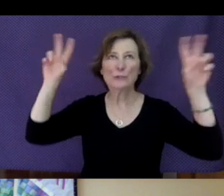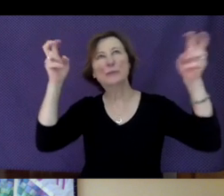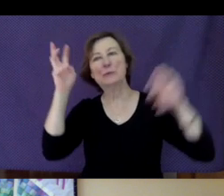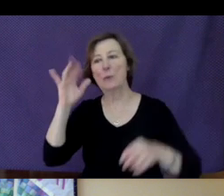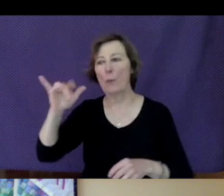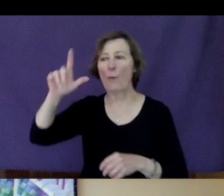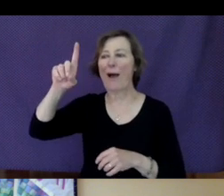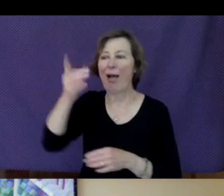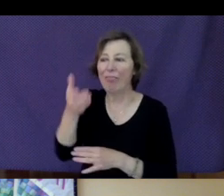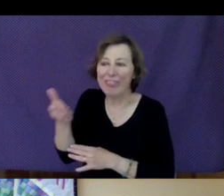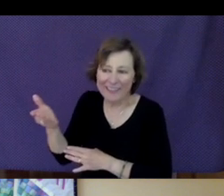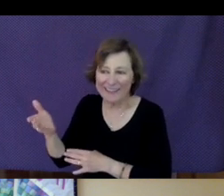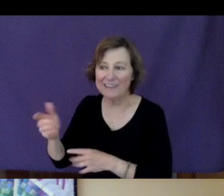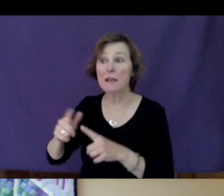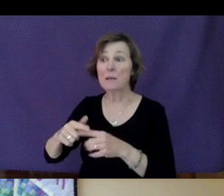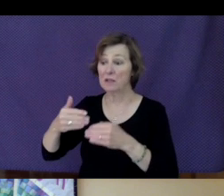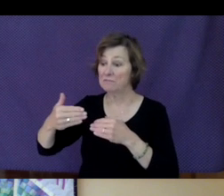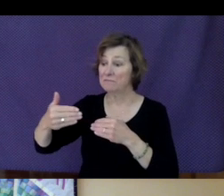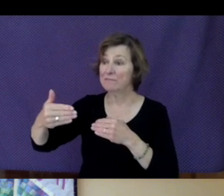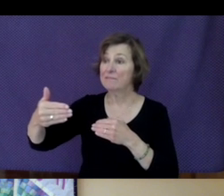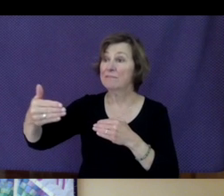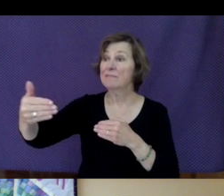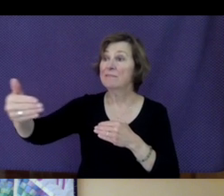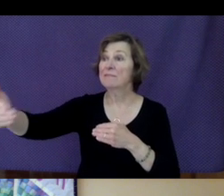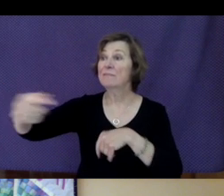But over time it will become more subtle